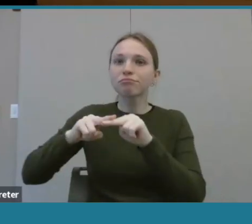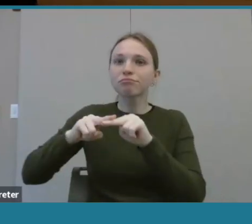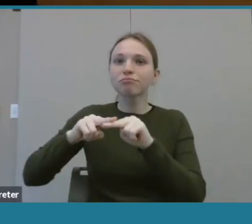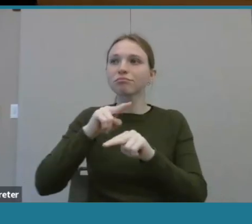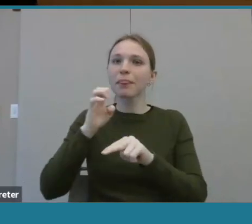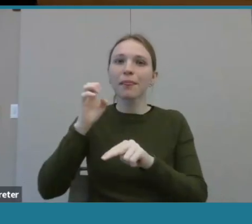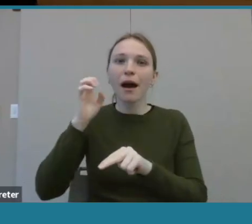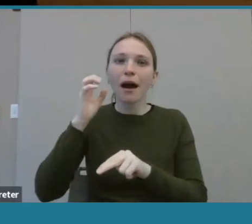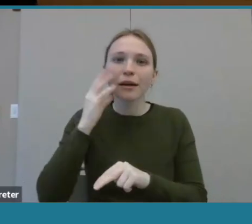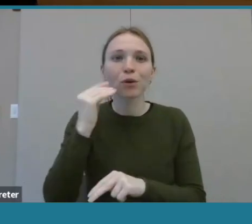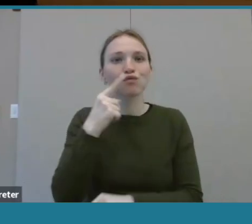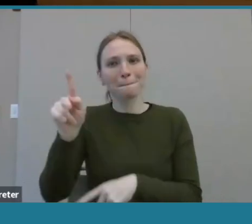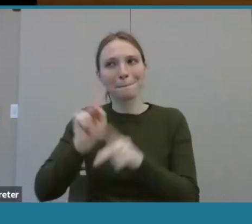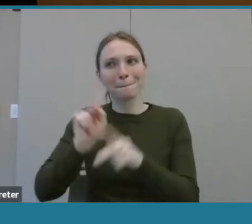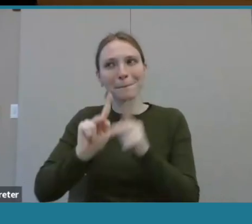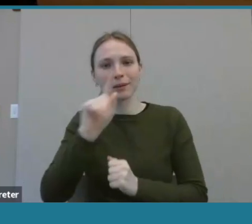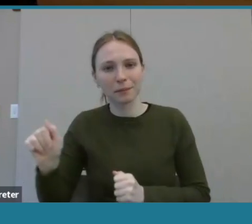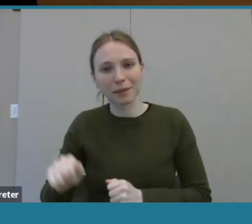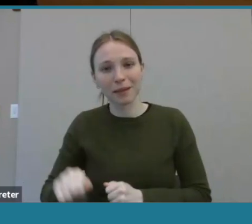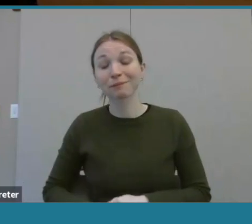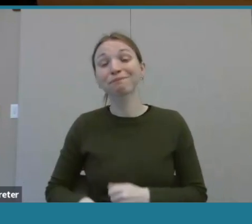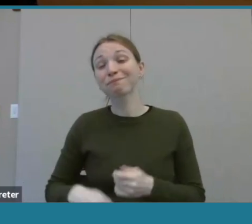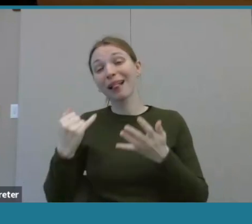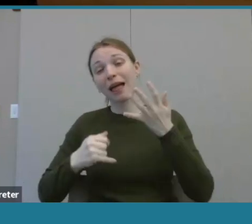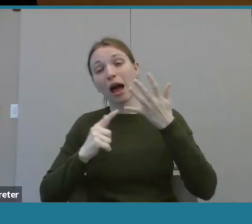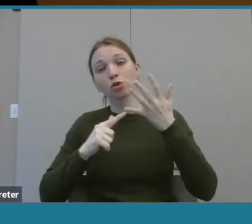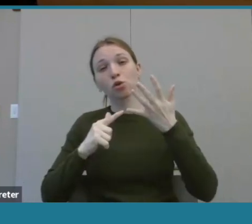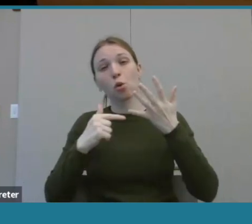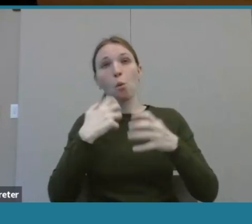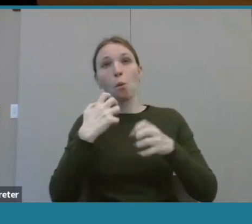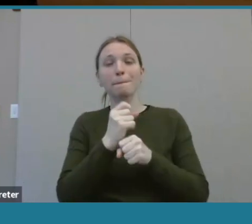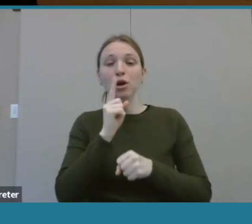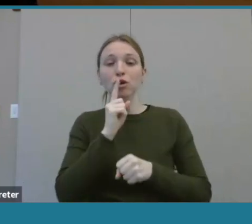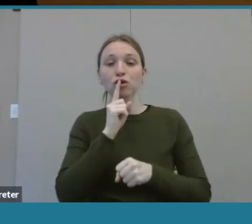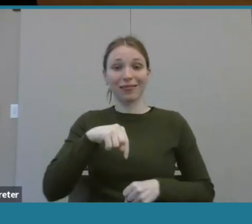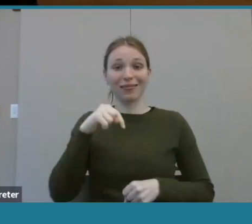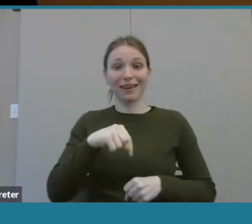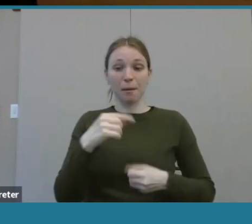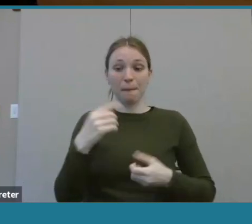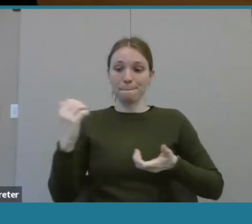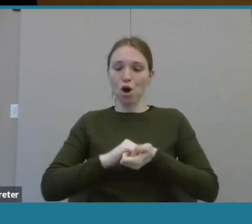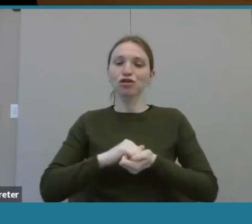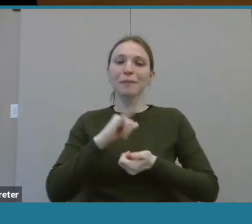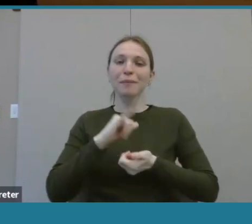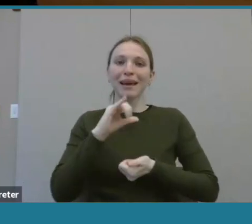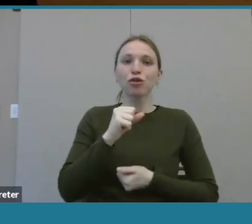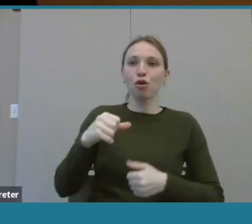And that the co-creation process will be mutually rewarding, not only for us as practitioners at the zoo, but the partners that we brought in to